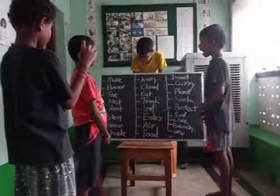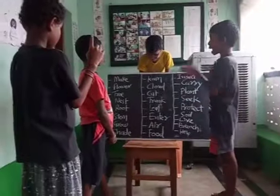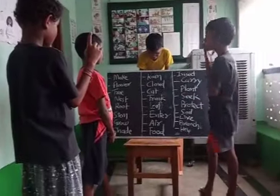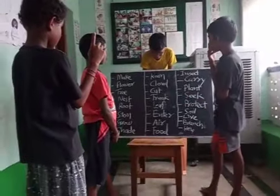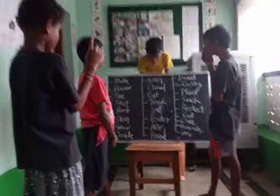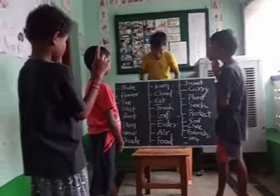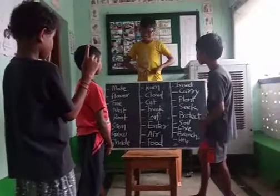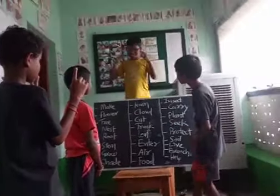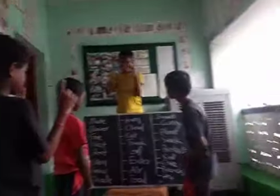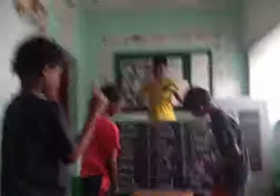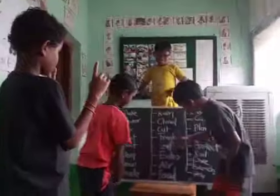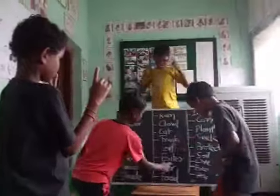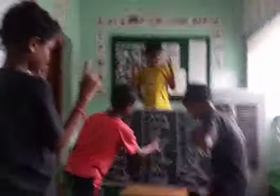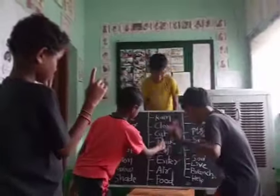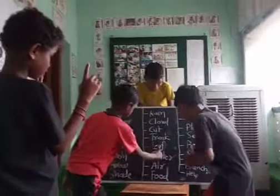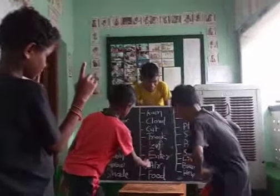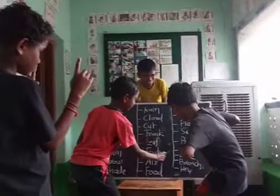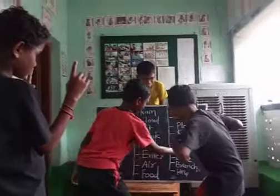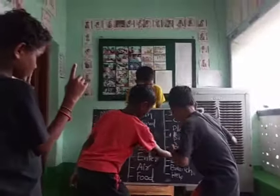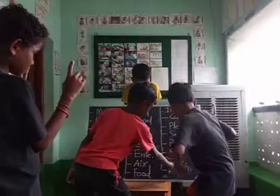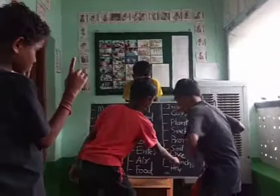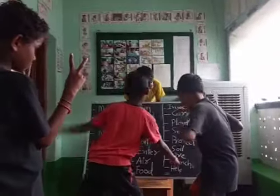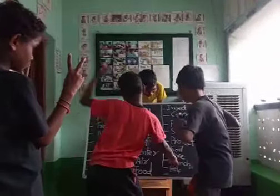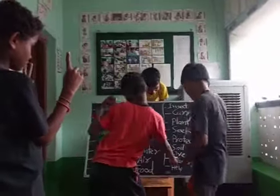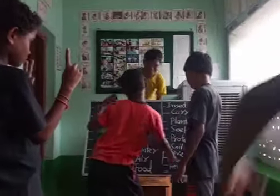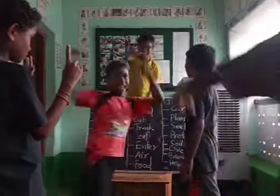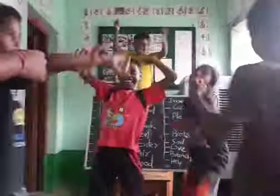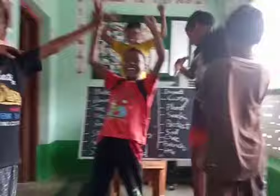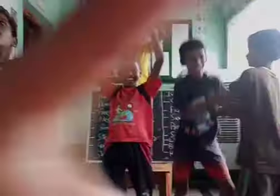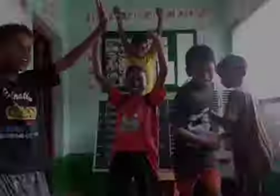this is an interesting activity reinforcing the learning